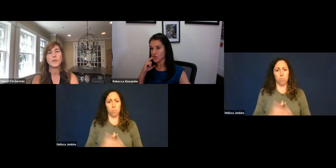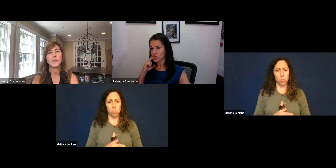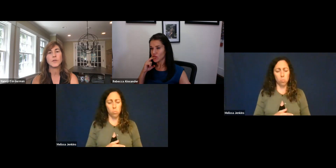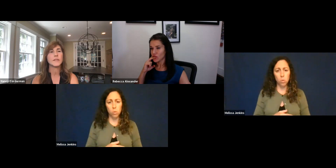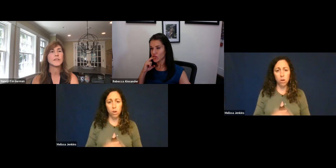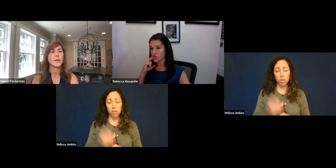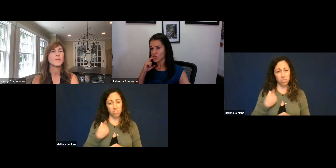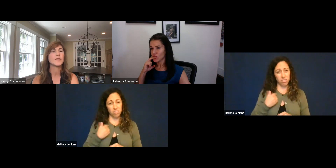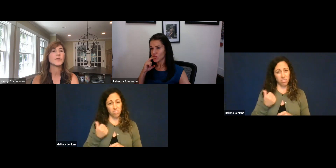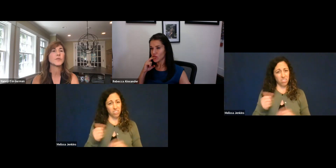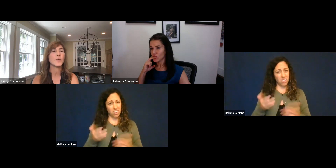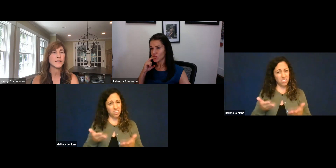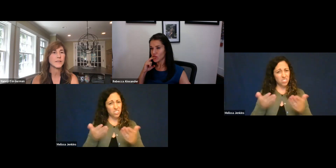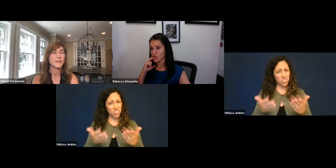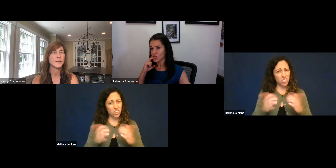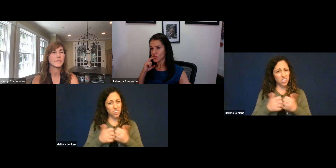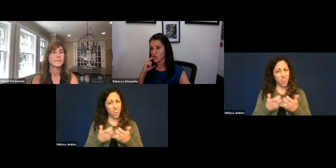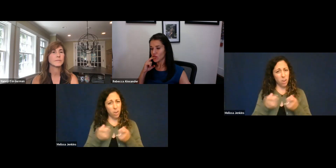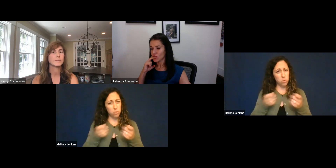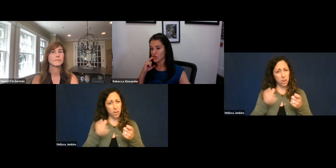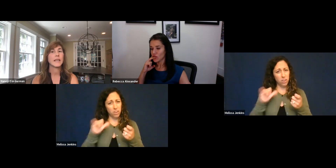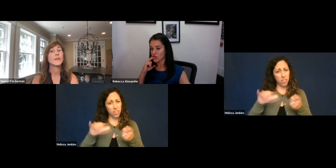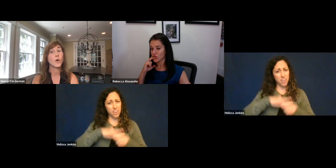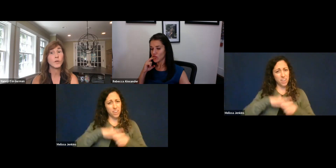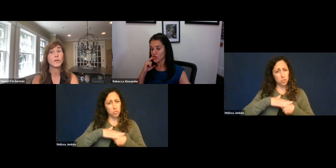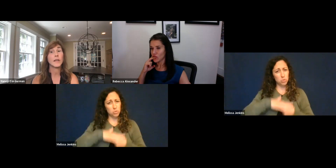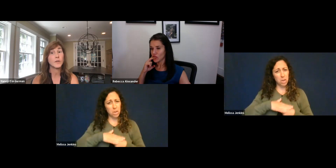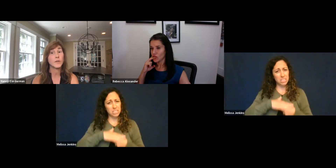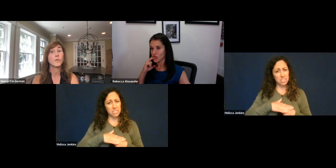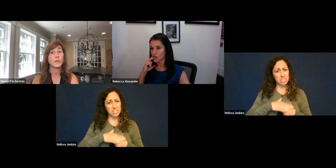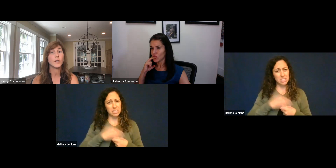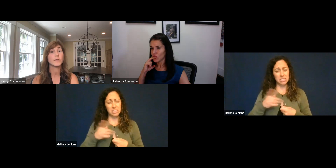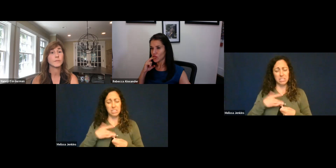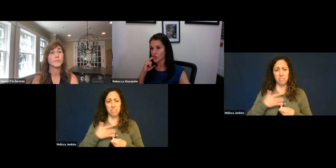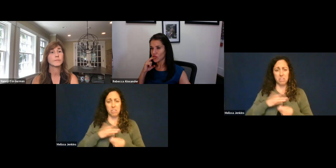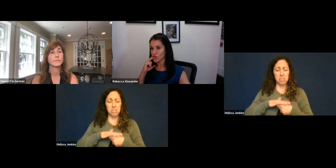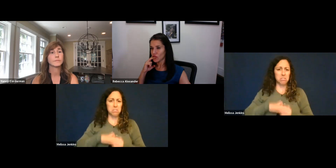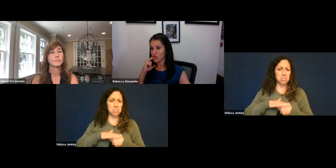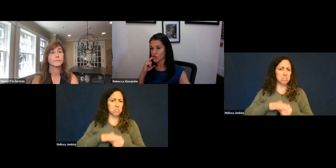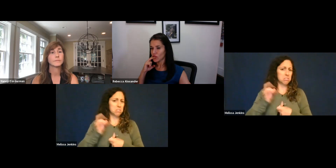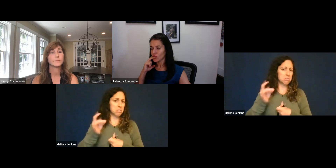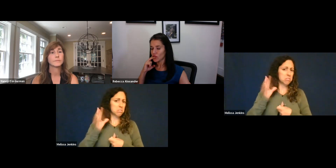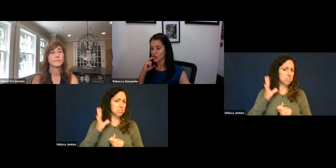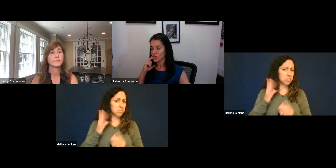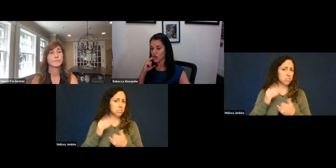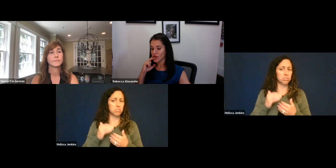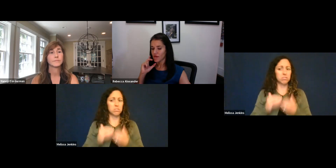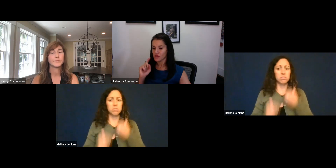with this type of stress and overload?